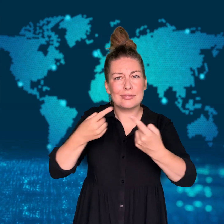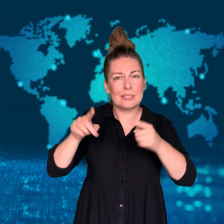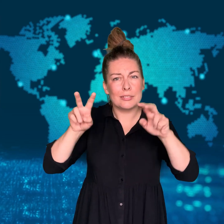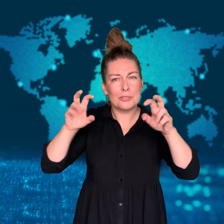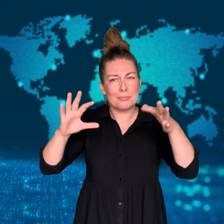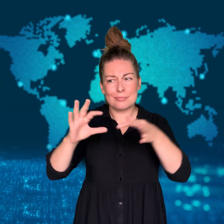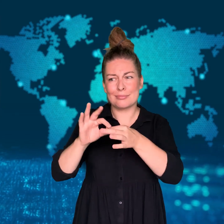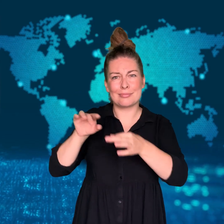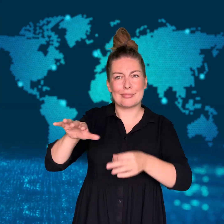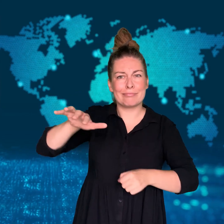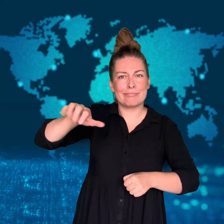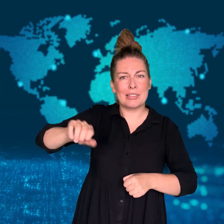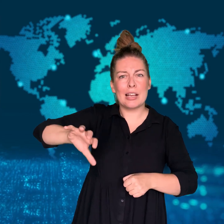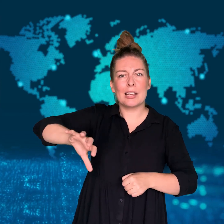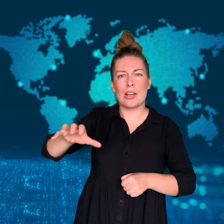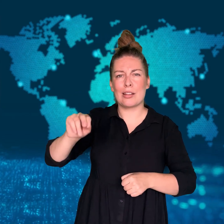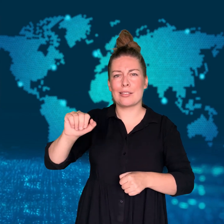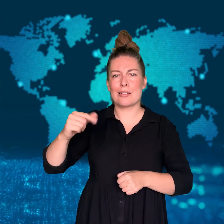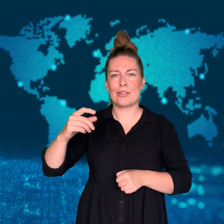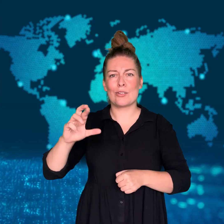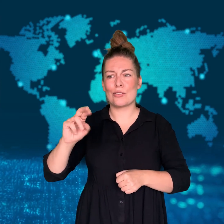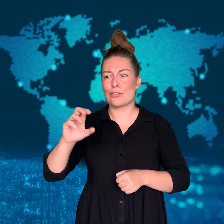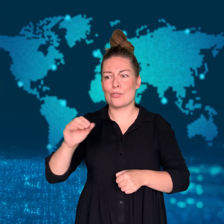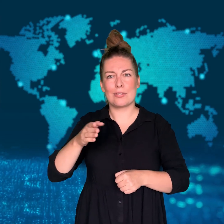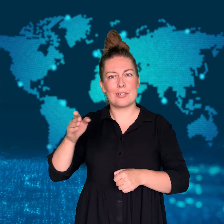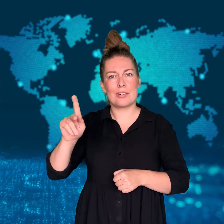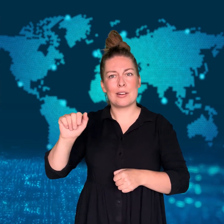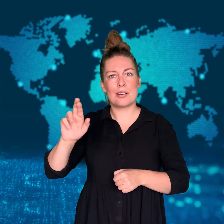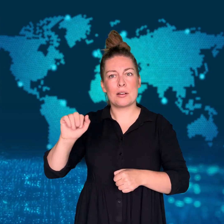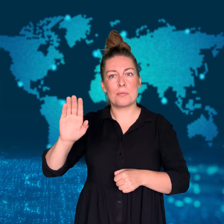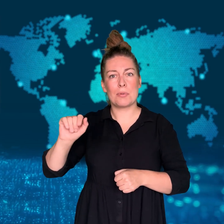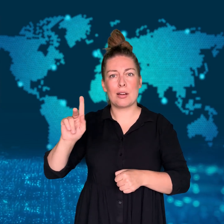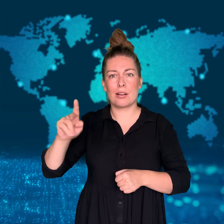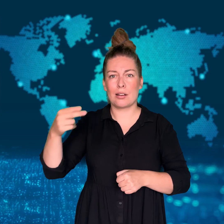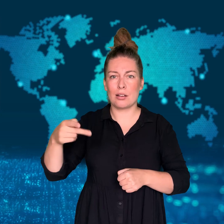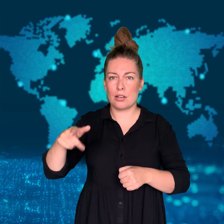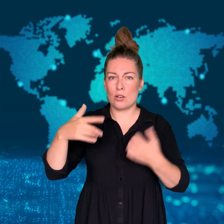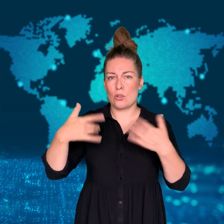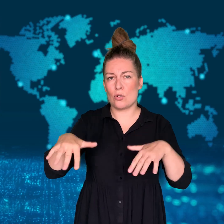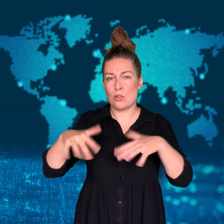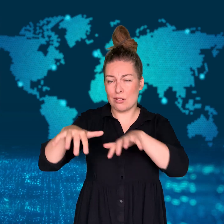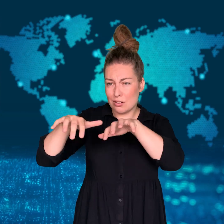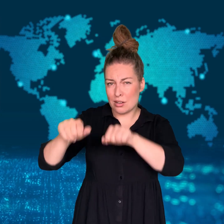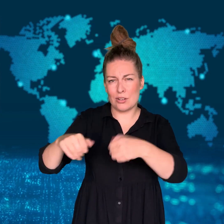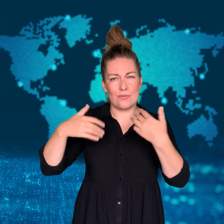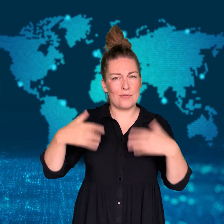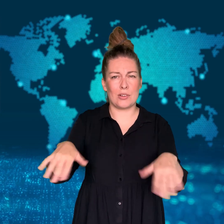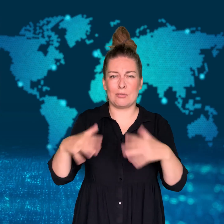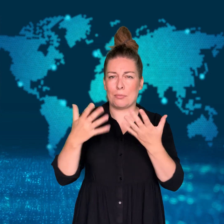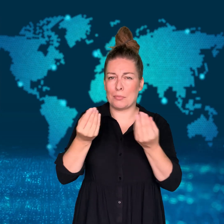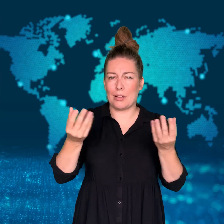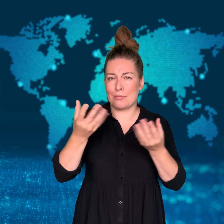As the large numbers of Armenians rushed to leave the Karabakh capital of